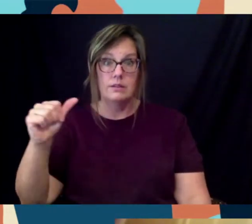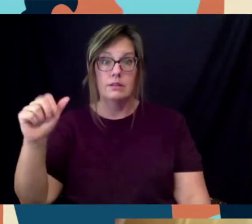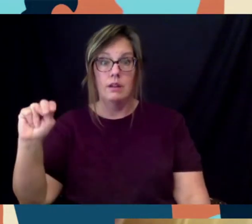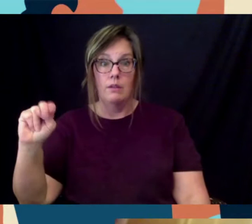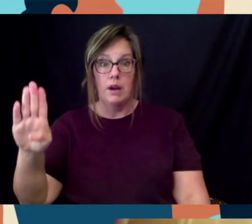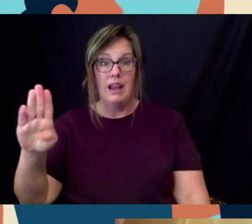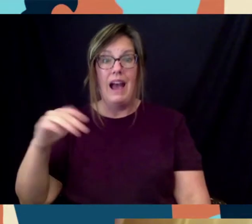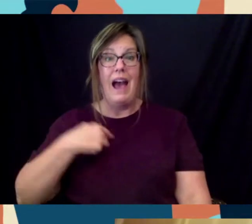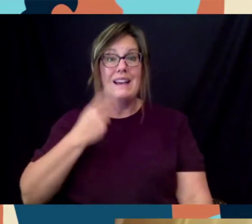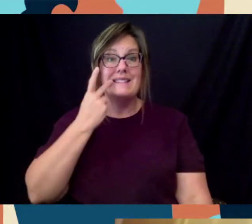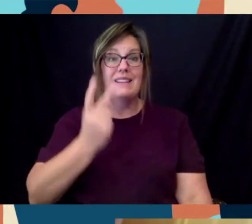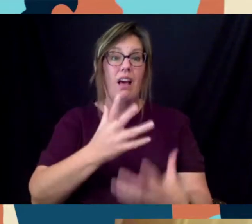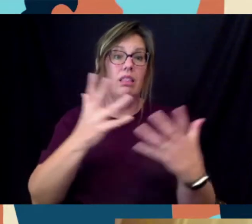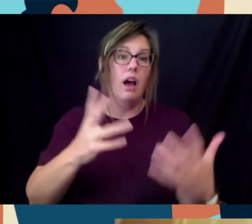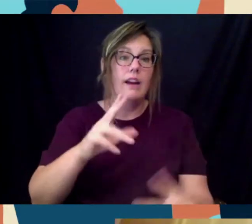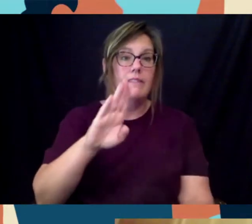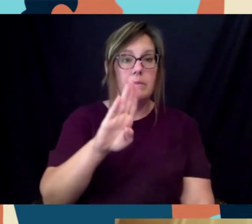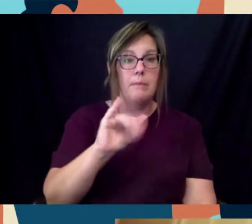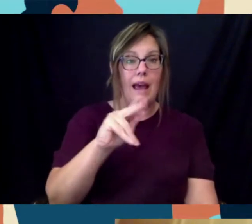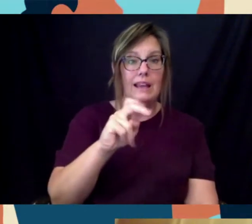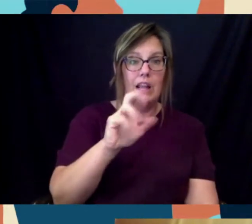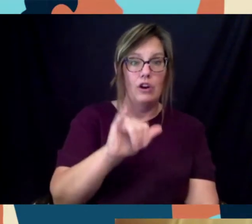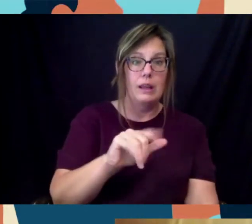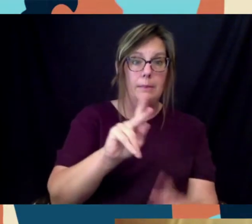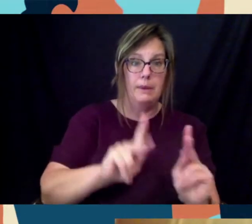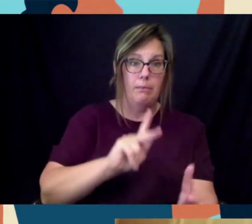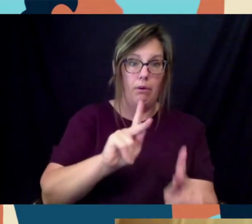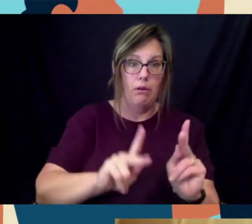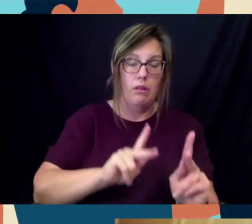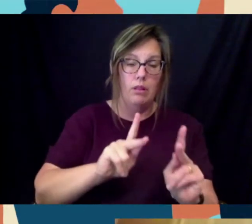people dress in very different ways because expression and gender are two different things